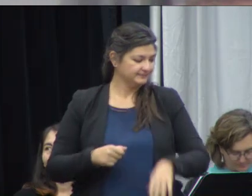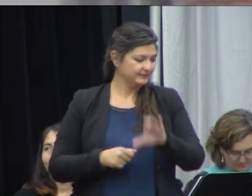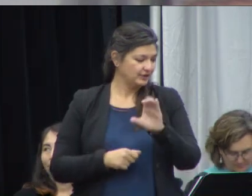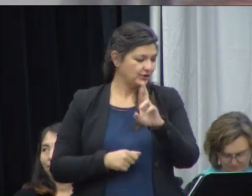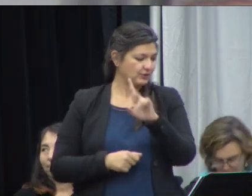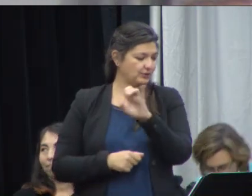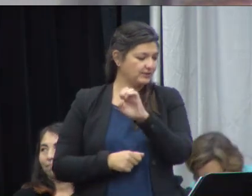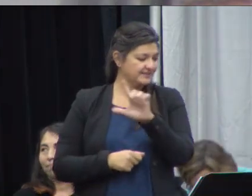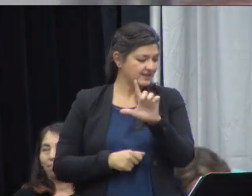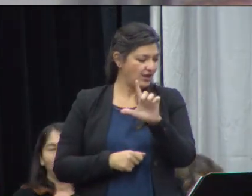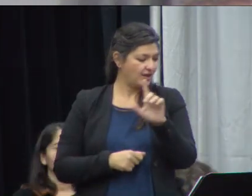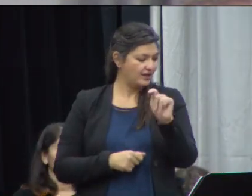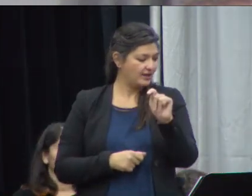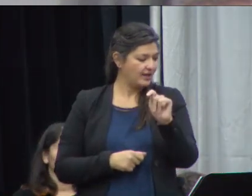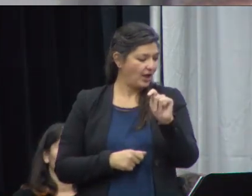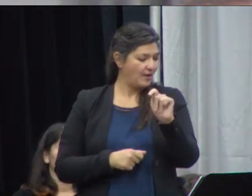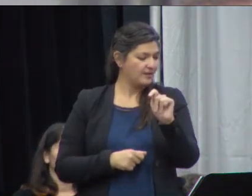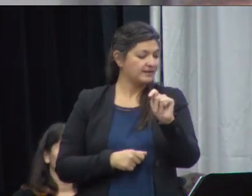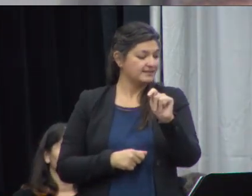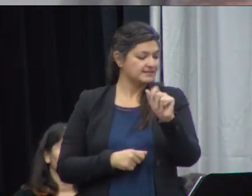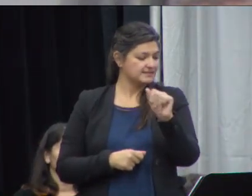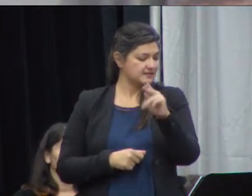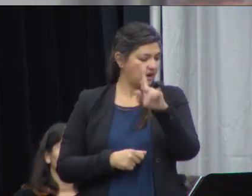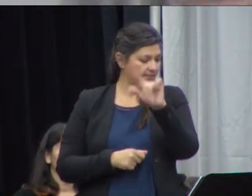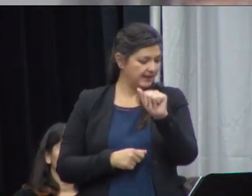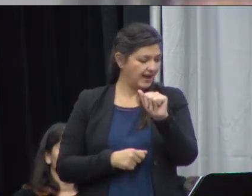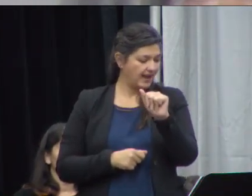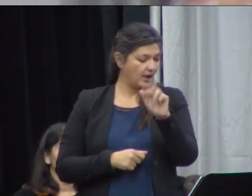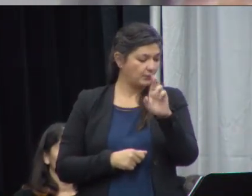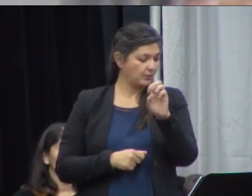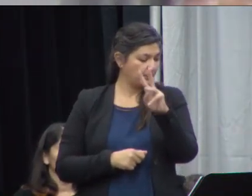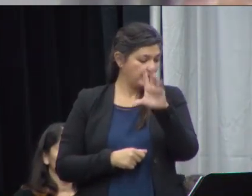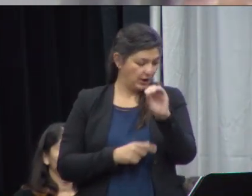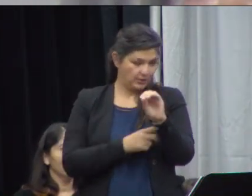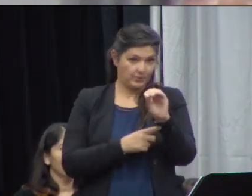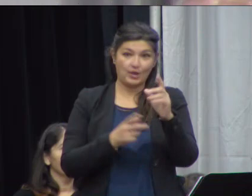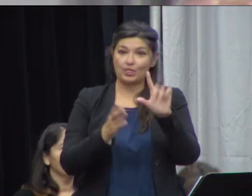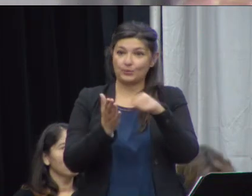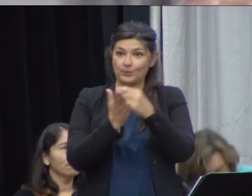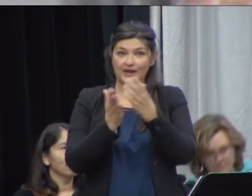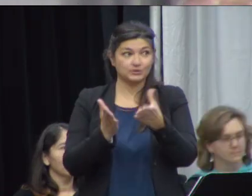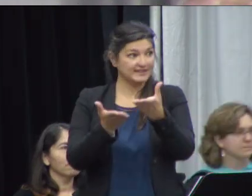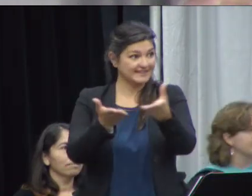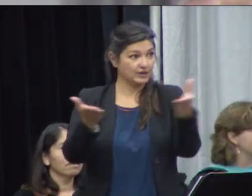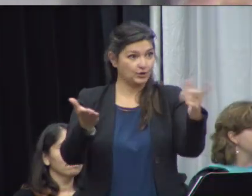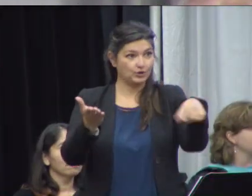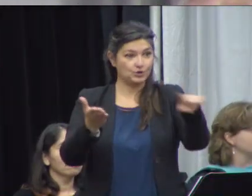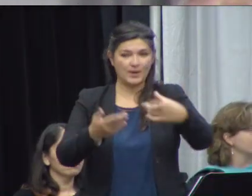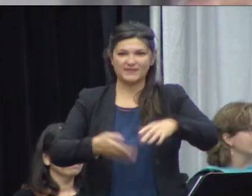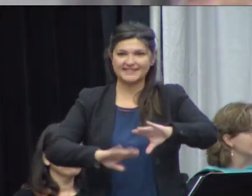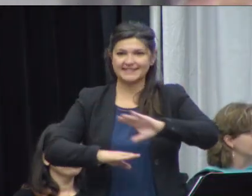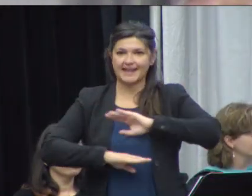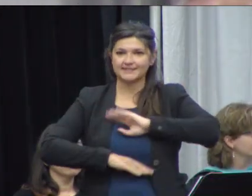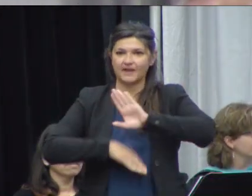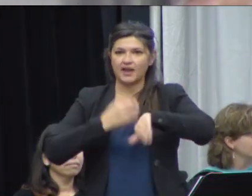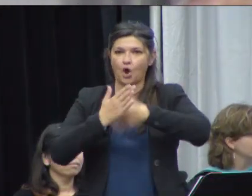before you have met the graduation requirements set forth by the Albuquerque Public Schools Board of Education,